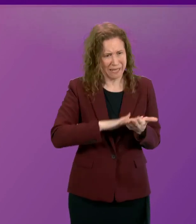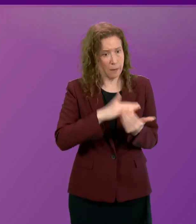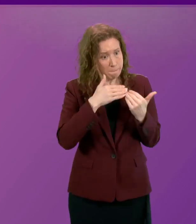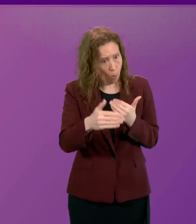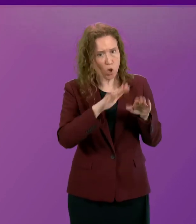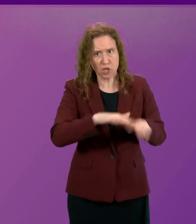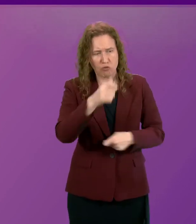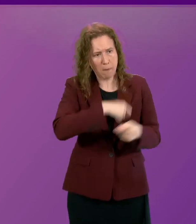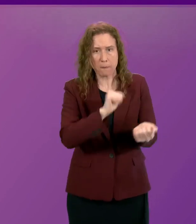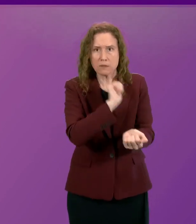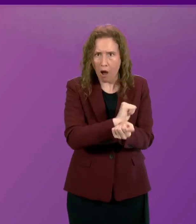Let us hear one another.